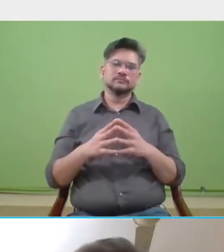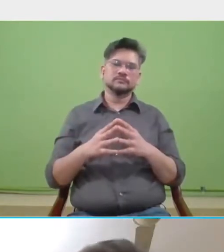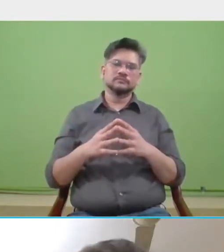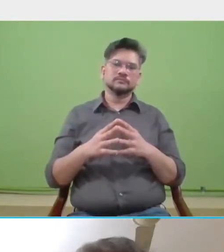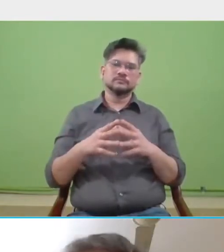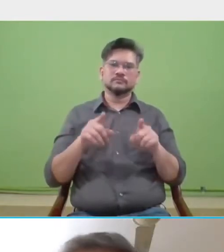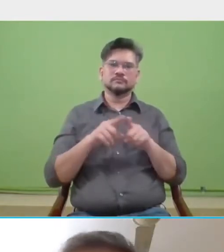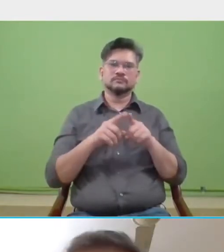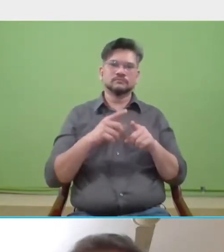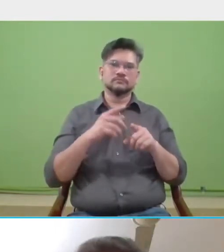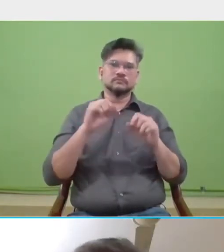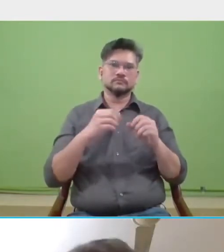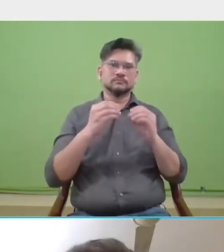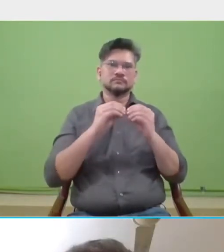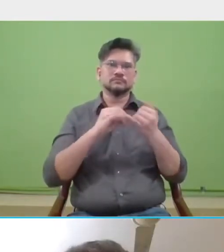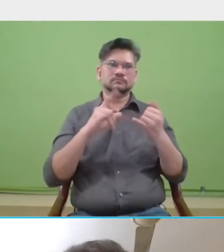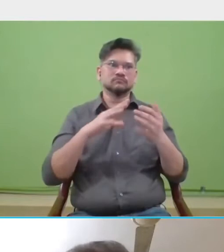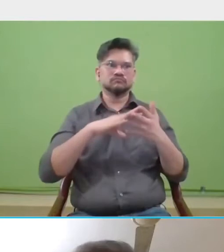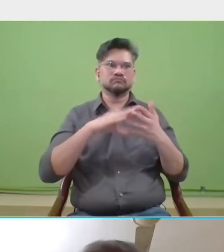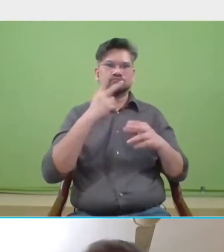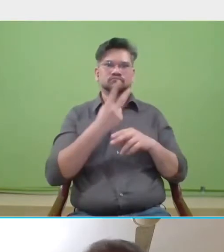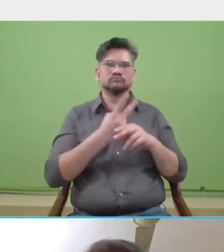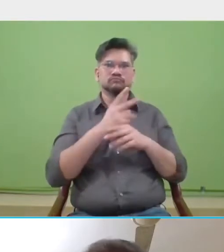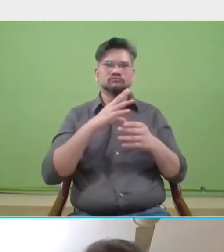in like two hours it is not like that but you are able to communicate